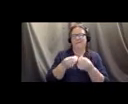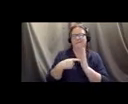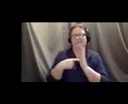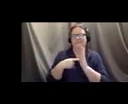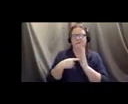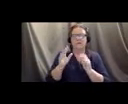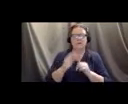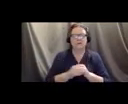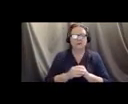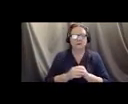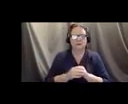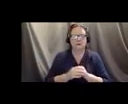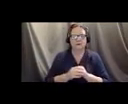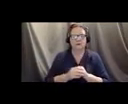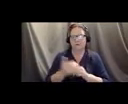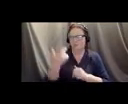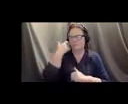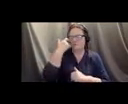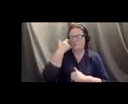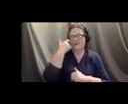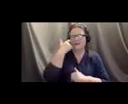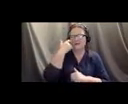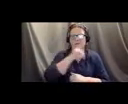that went through legislative restructuring.